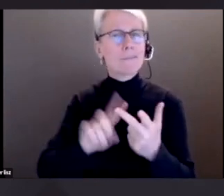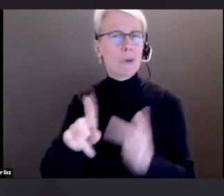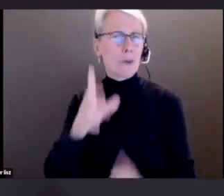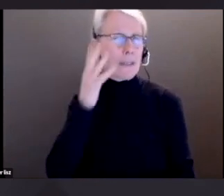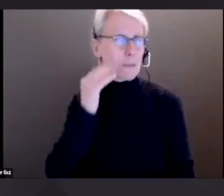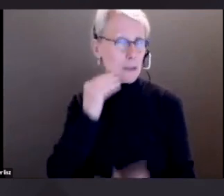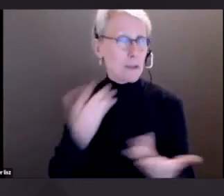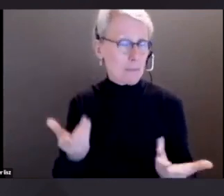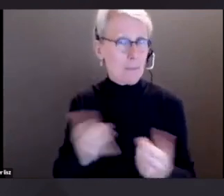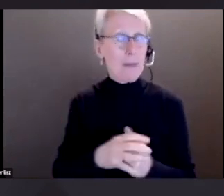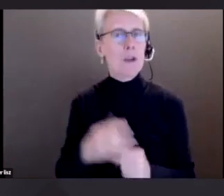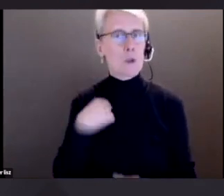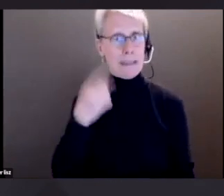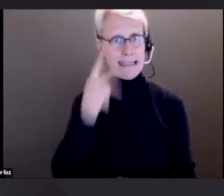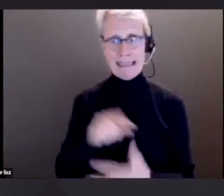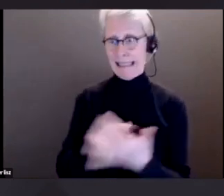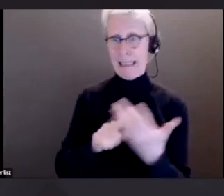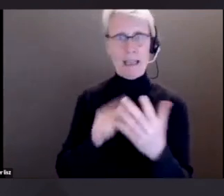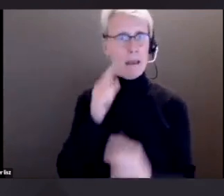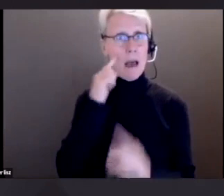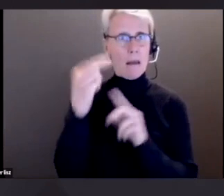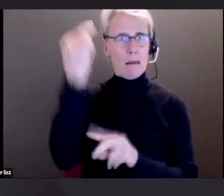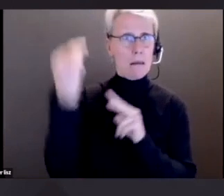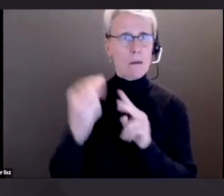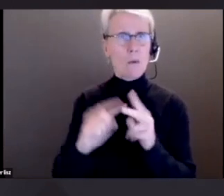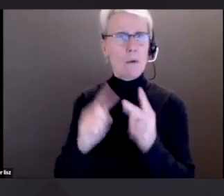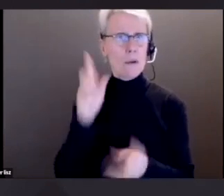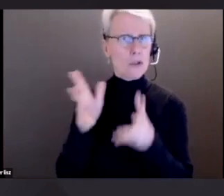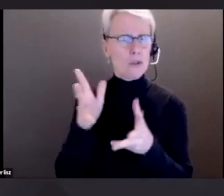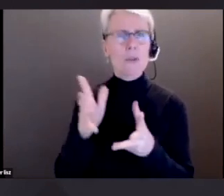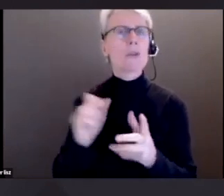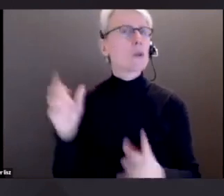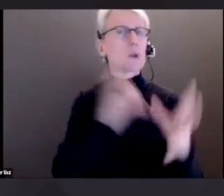and instead, actively listen to the information that the candidate is sharing.